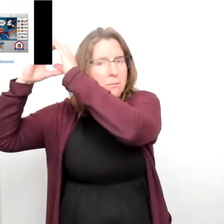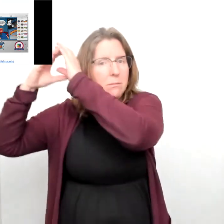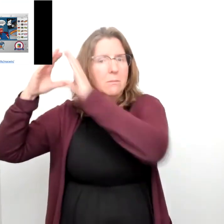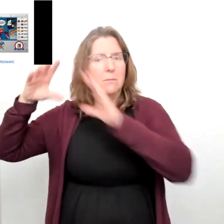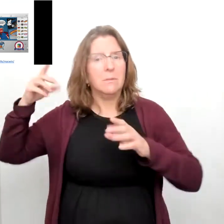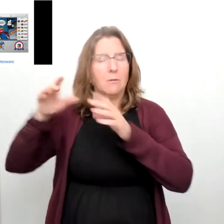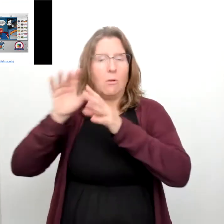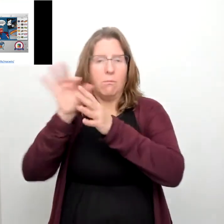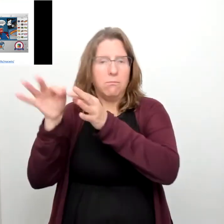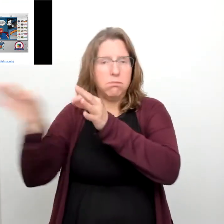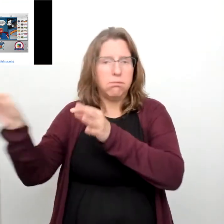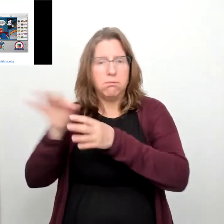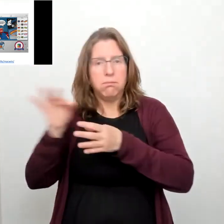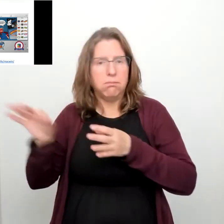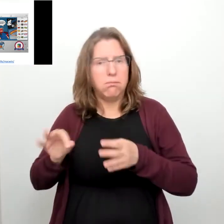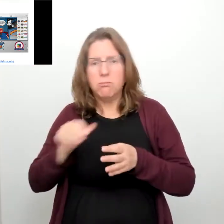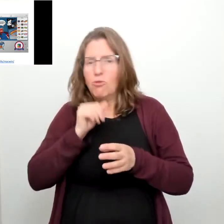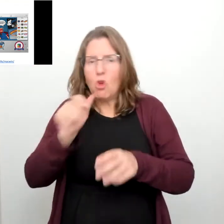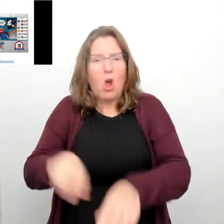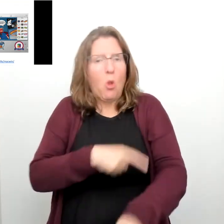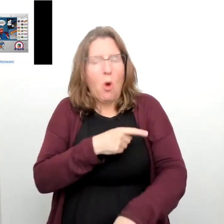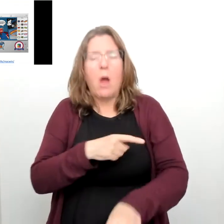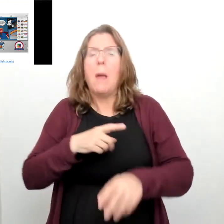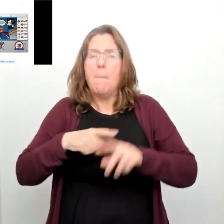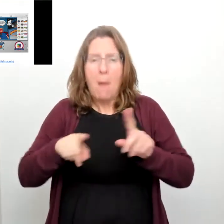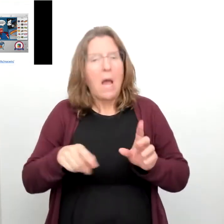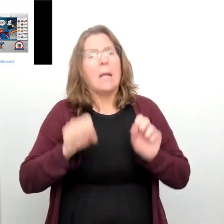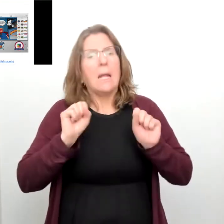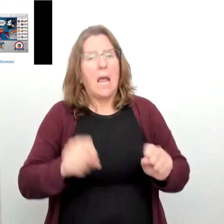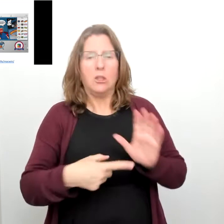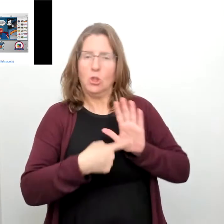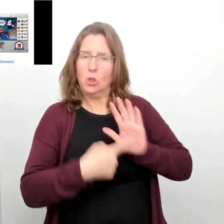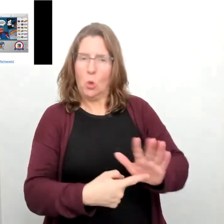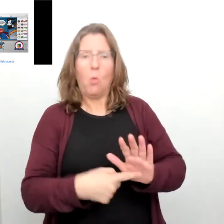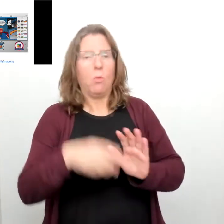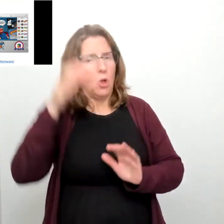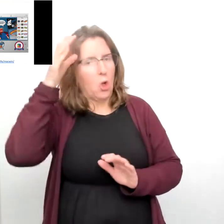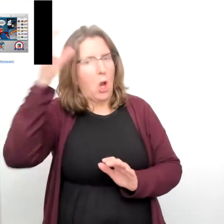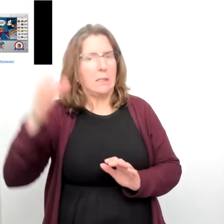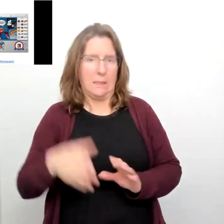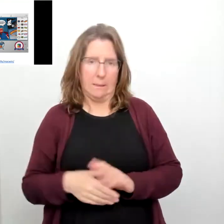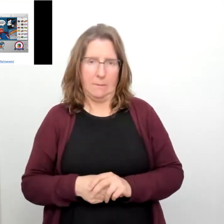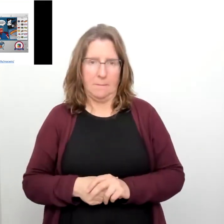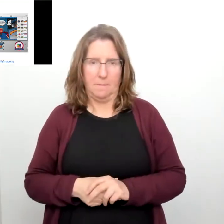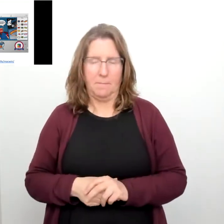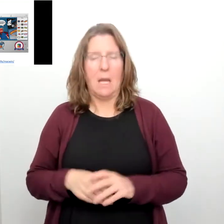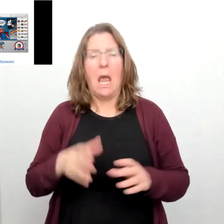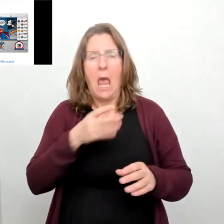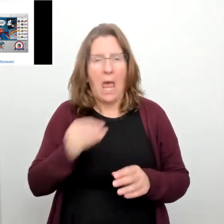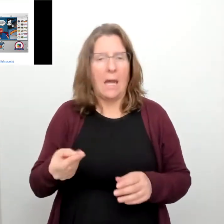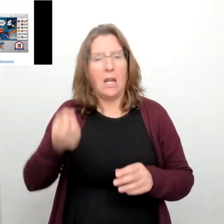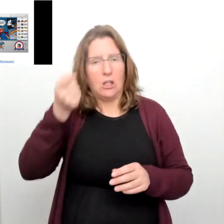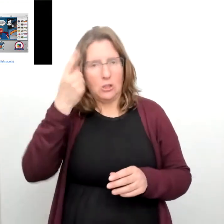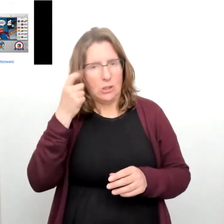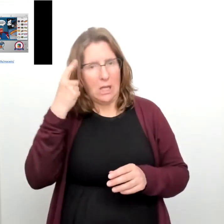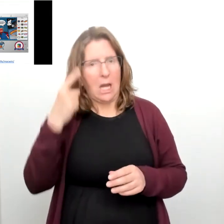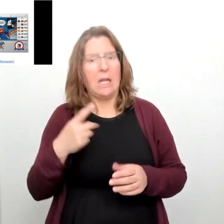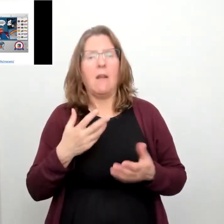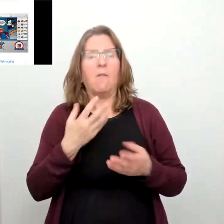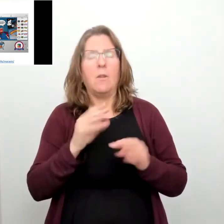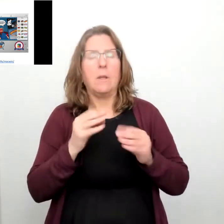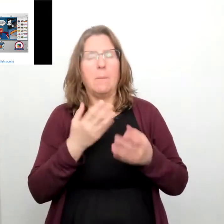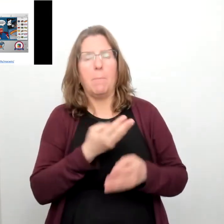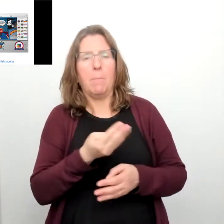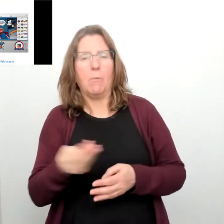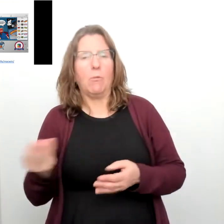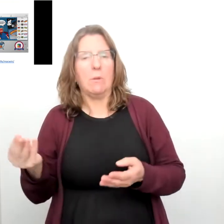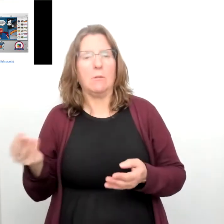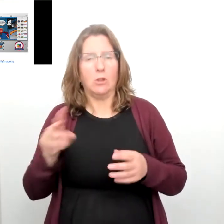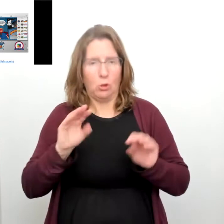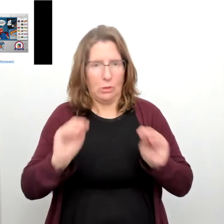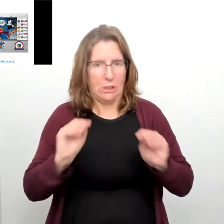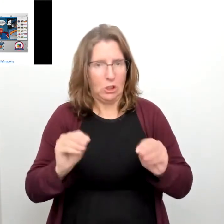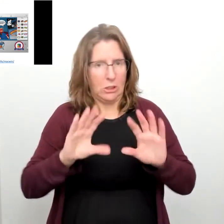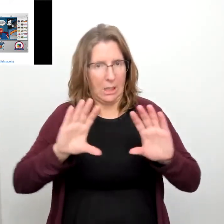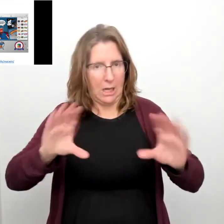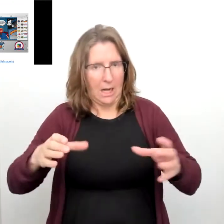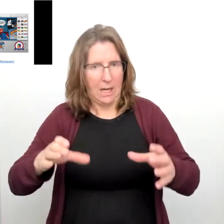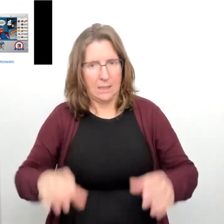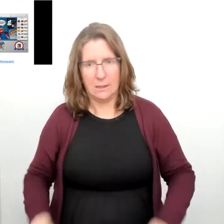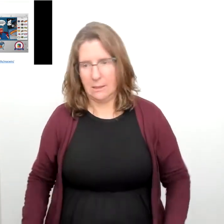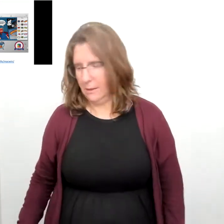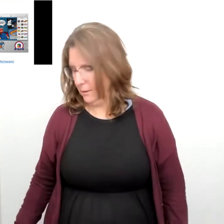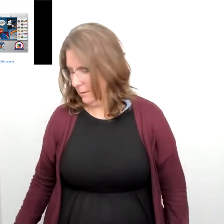Again, short passages of text, enough to show you that they have learned the concepts or materials taught in class.